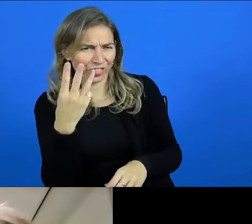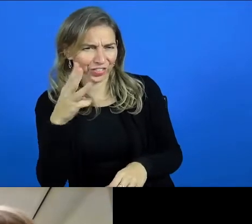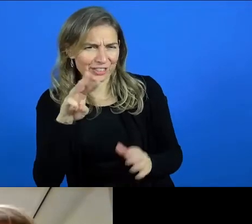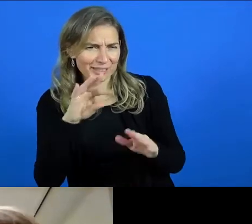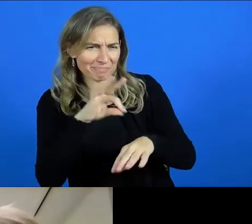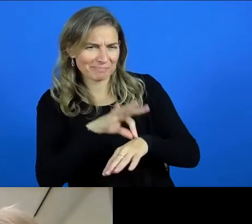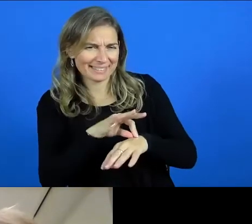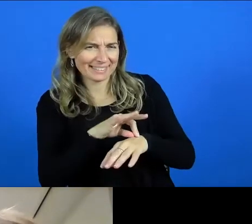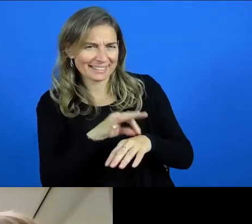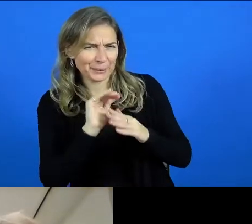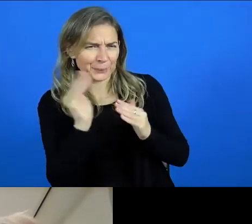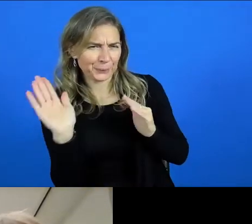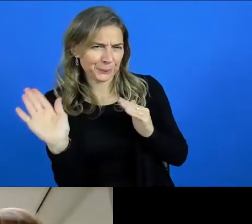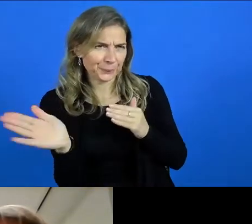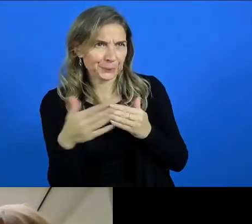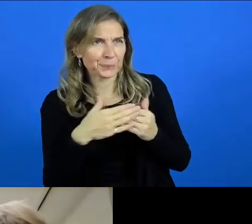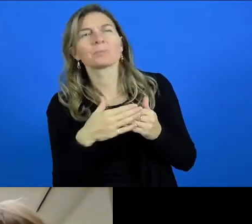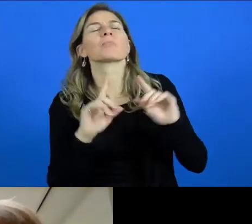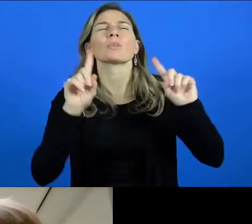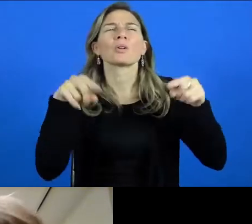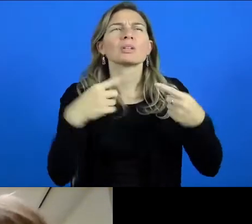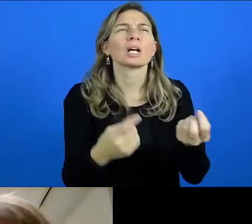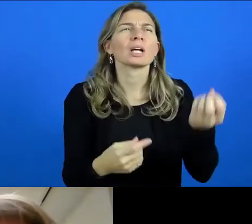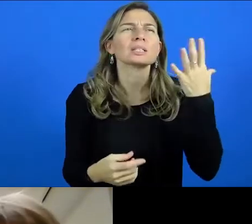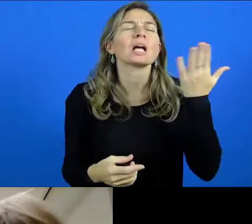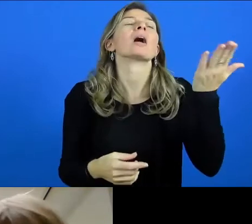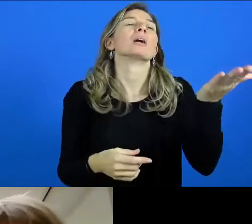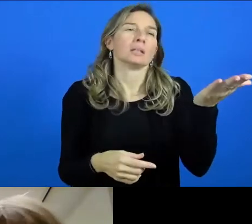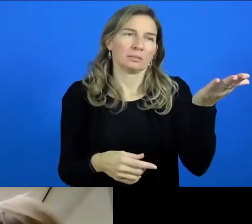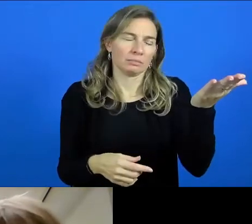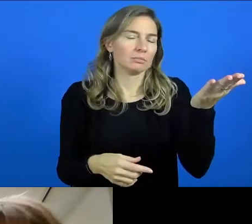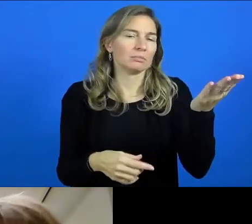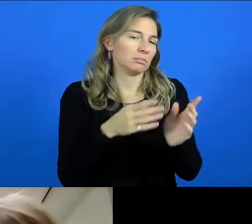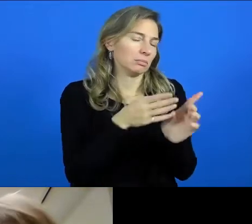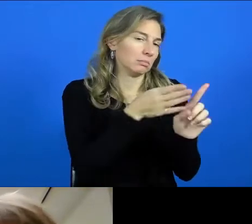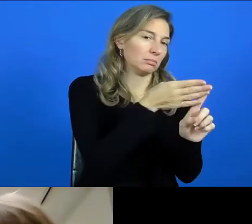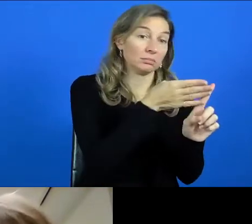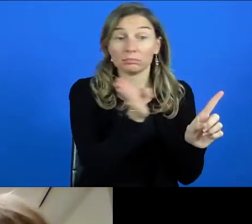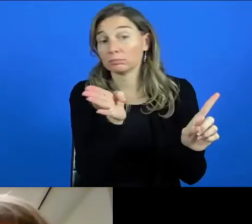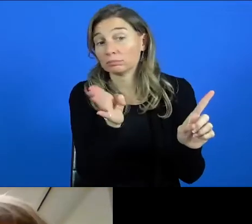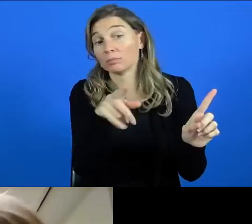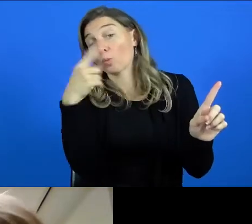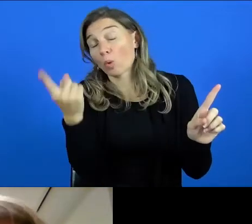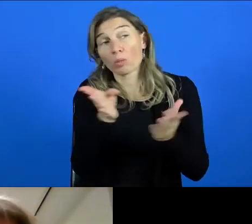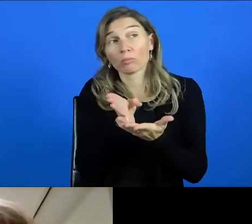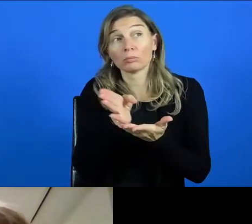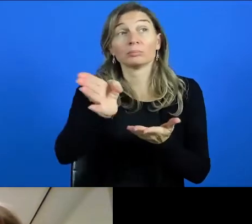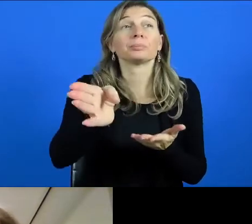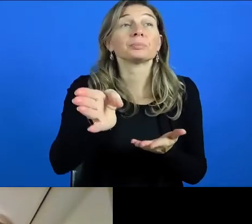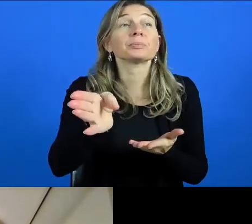This is another complaint, completely another area. There are training, so-called staff cases for us